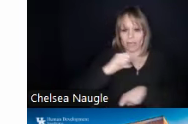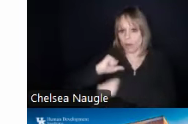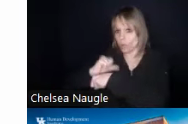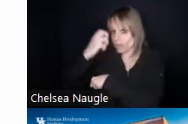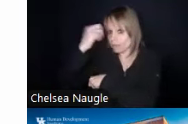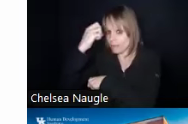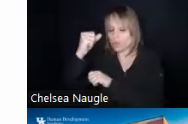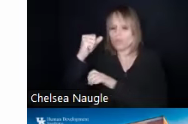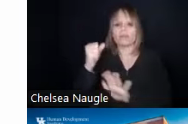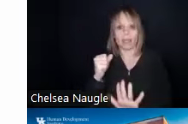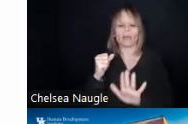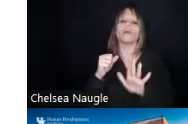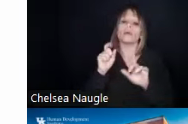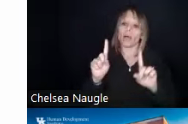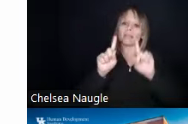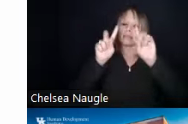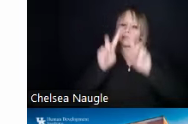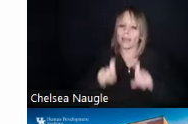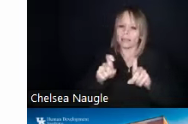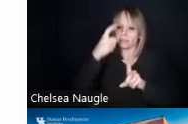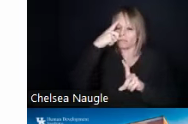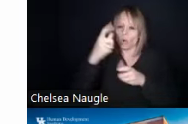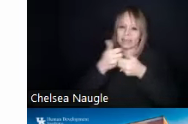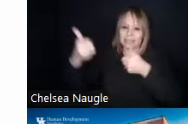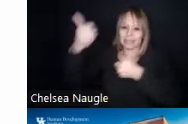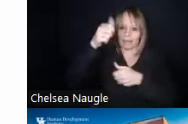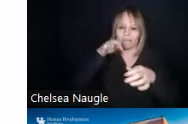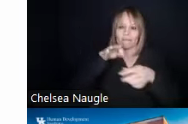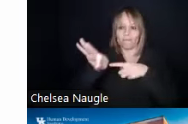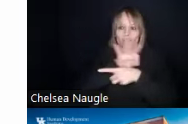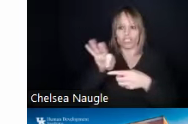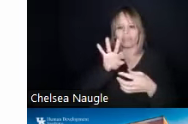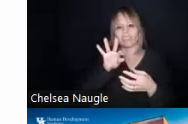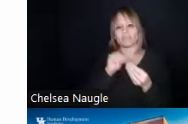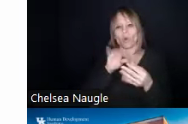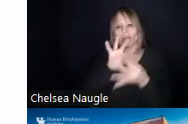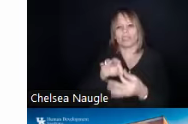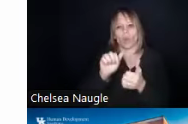executive function had a lot more to do with psychological construct. Uh the self-management list was kind of